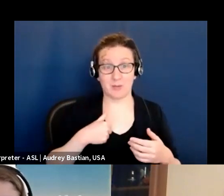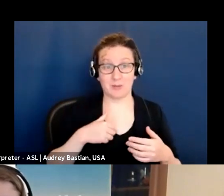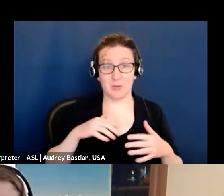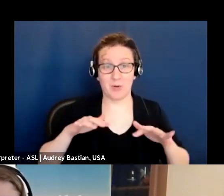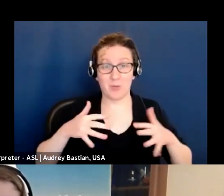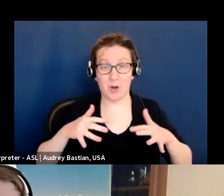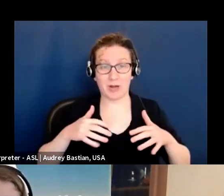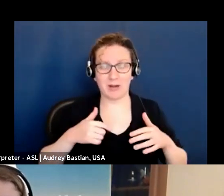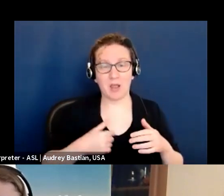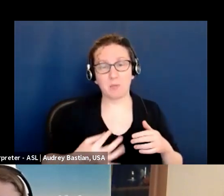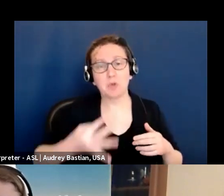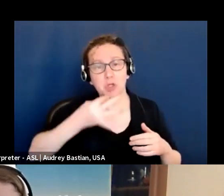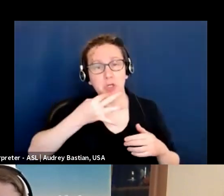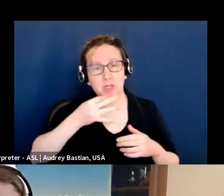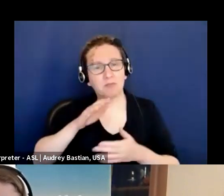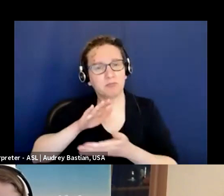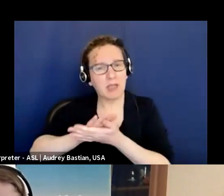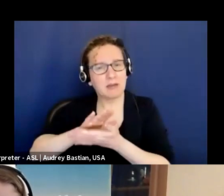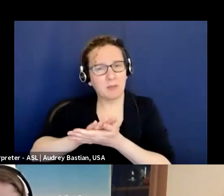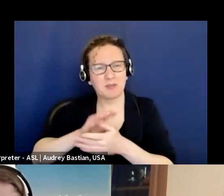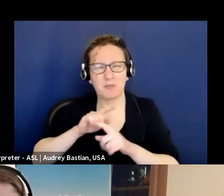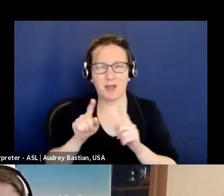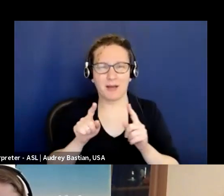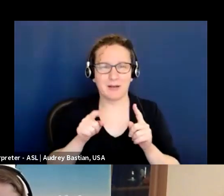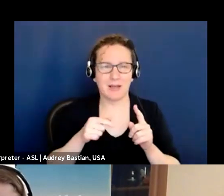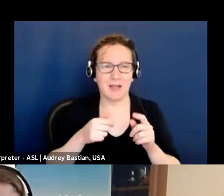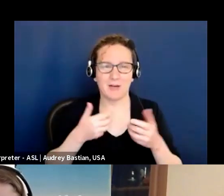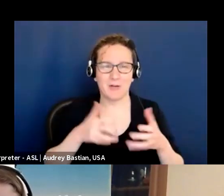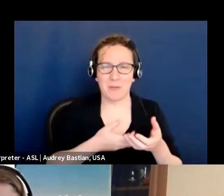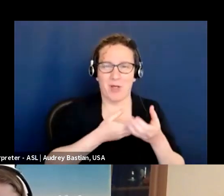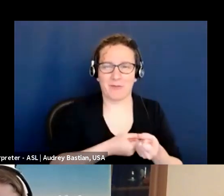good at academics but like, I don't know if I really had the guts to go and try